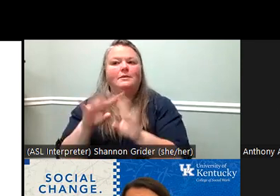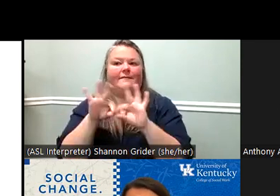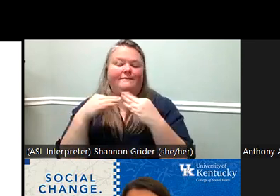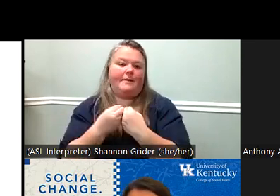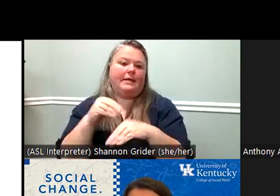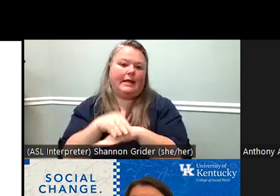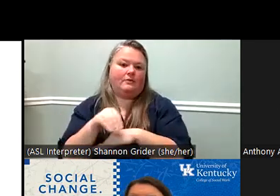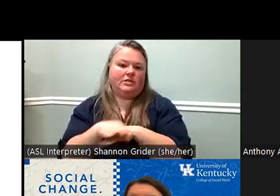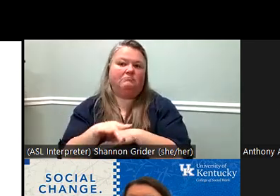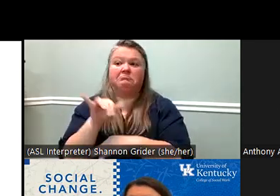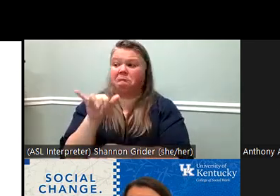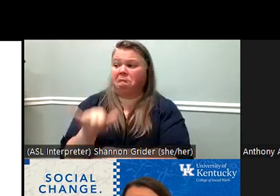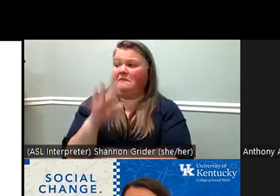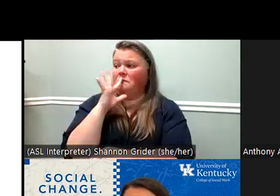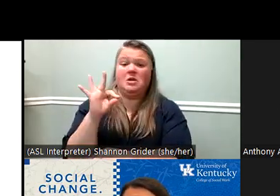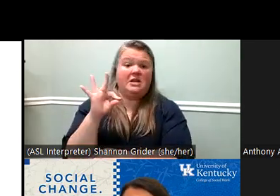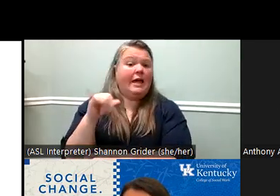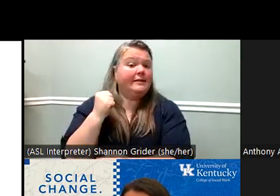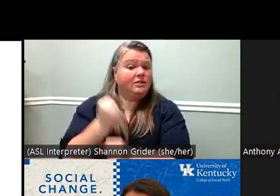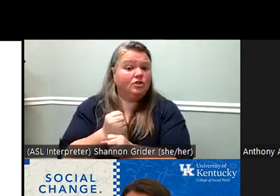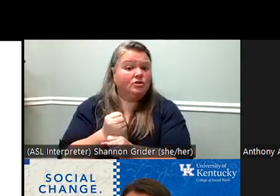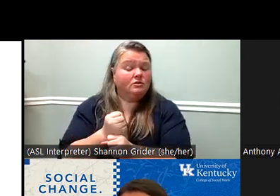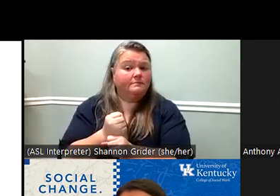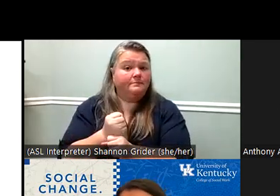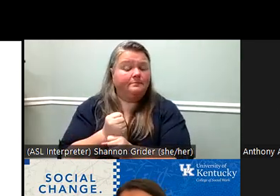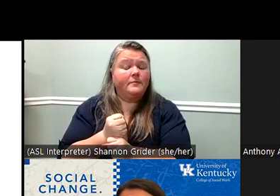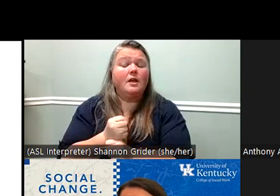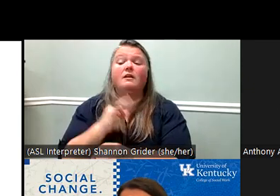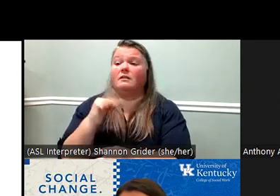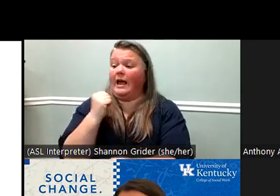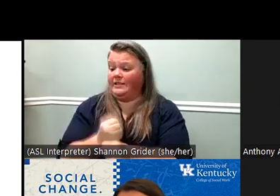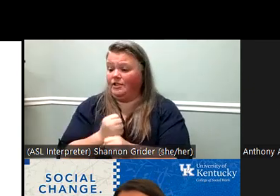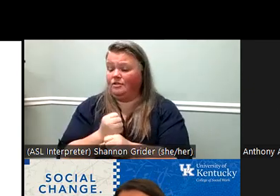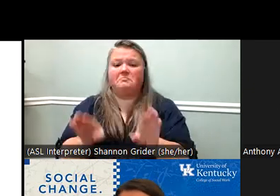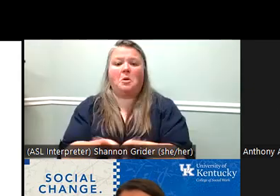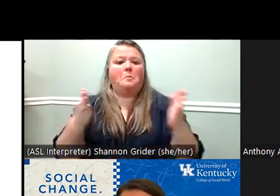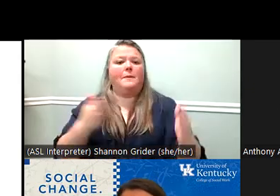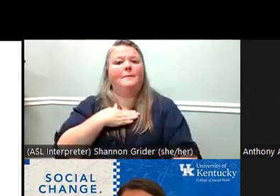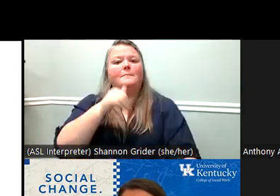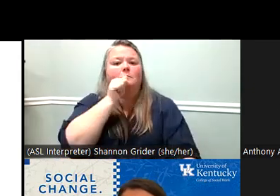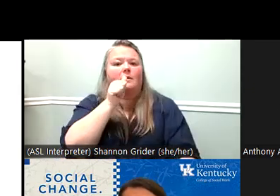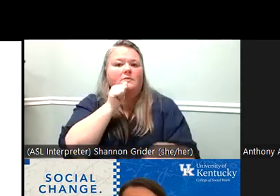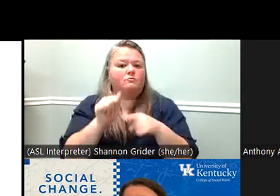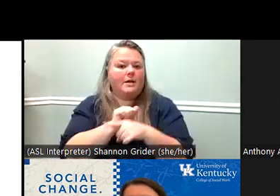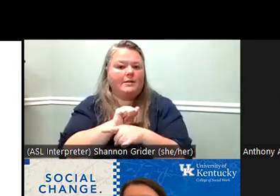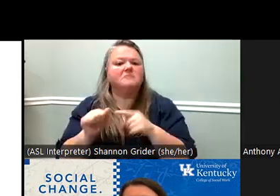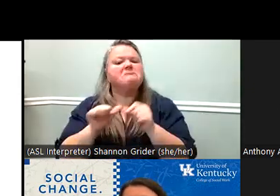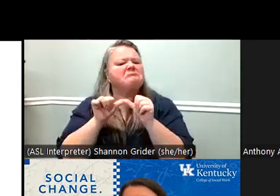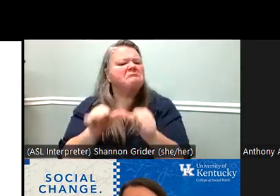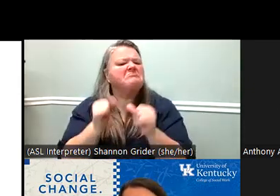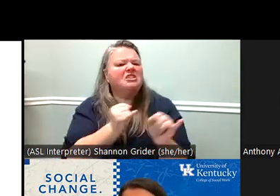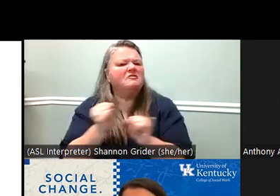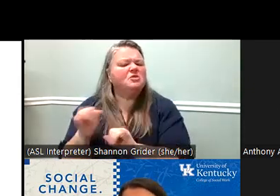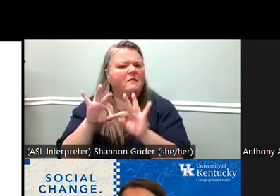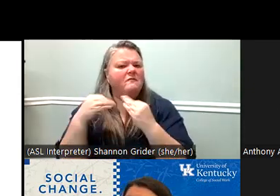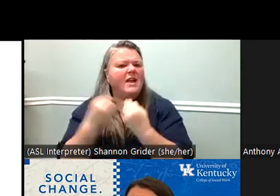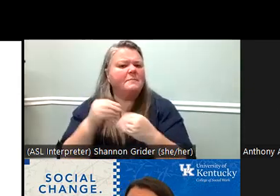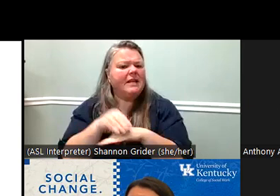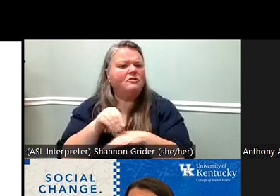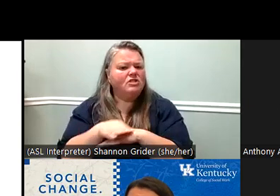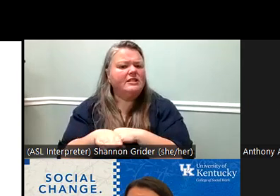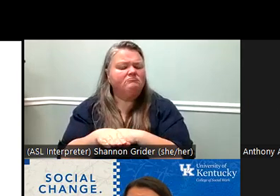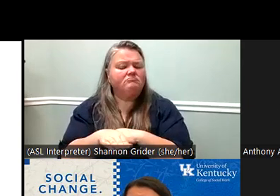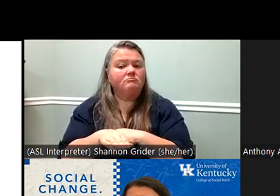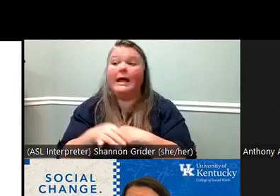FOR ME, SOME OF THEM HAD VERY UNCLEAR SPEECH AND AS A PERSON WITH HEARING LOSS IT WAS DIFFICULT FOR ME TO HEAR, SO I I HAVE ODD AND WORKED FOR AN AGENCY IN WHICH I